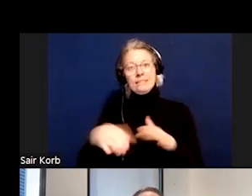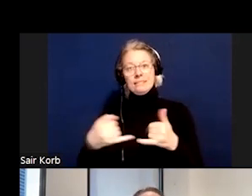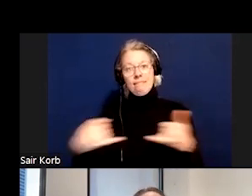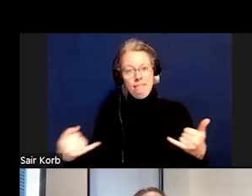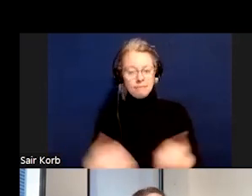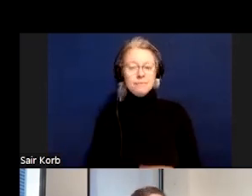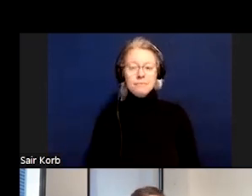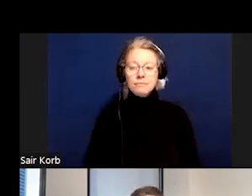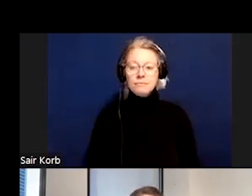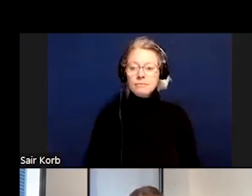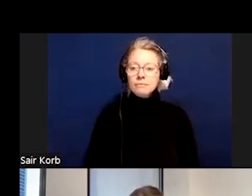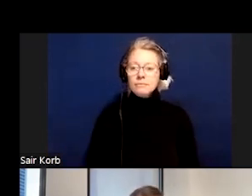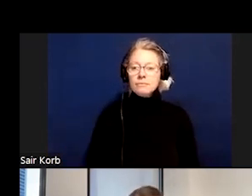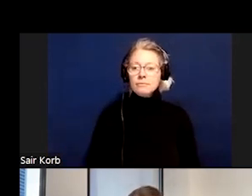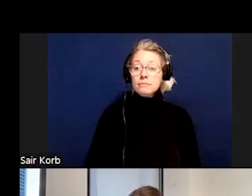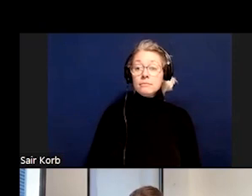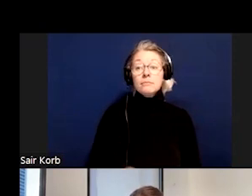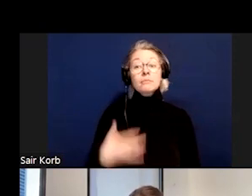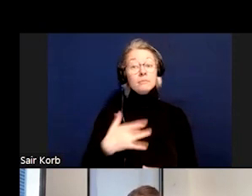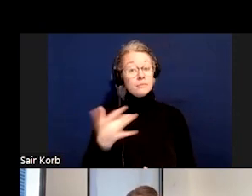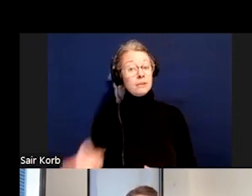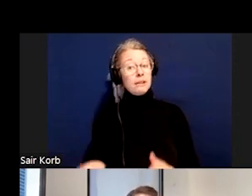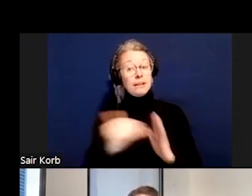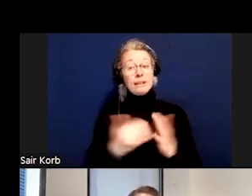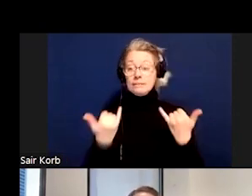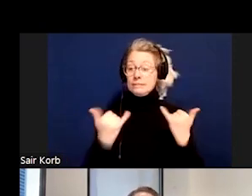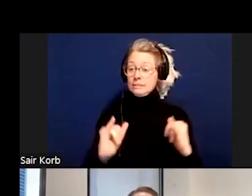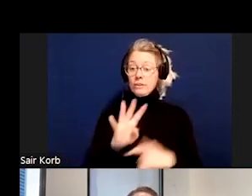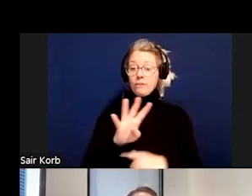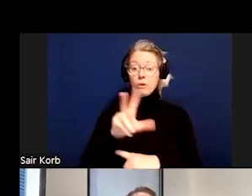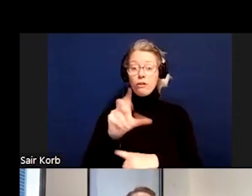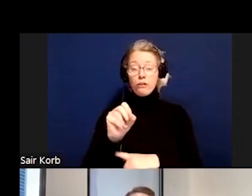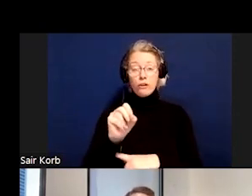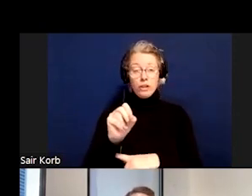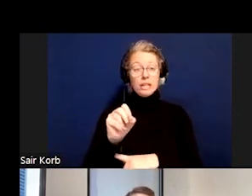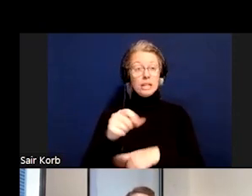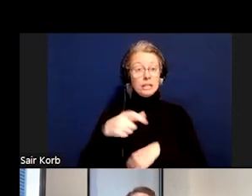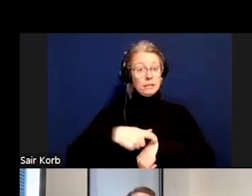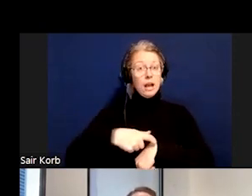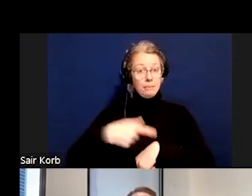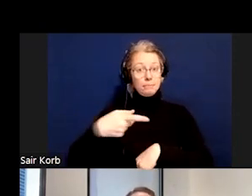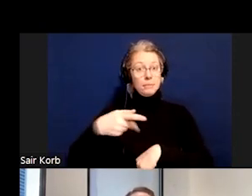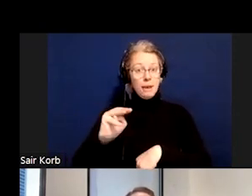Our deadline is still 4:30pm MT on that date, and our program specialists must still receive